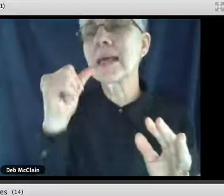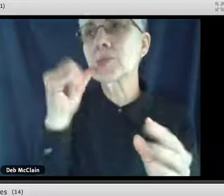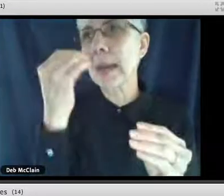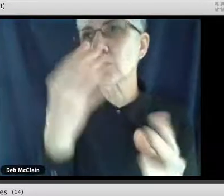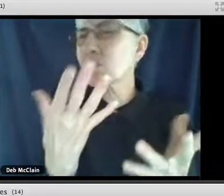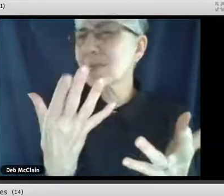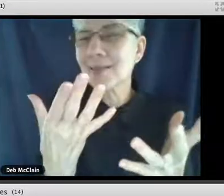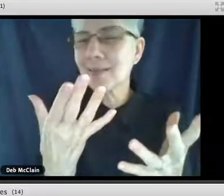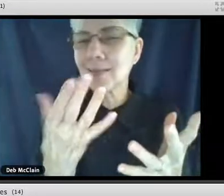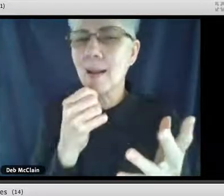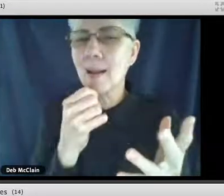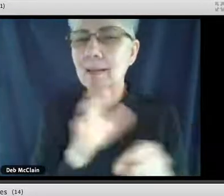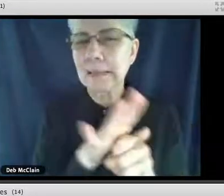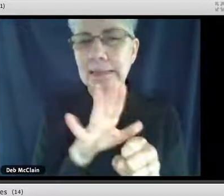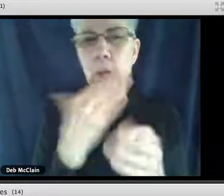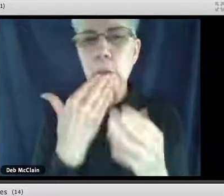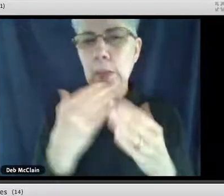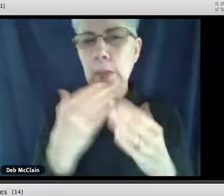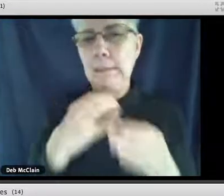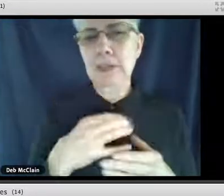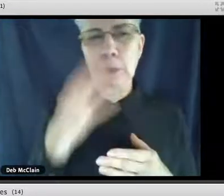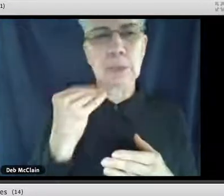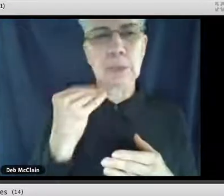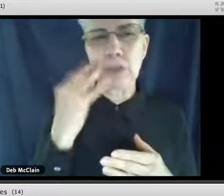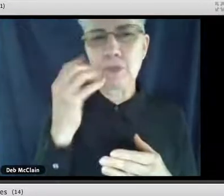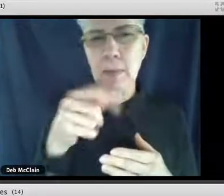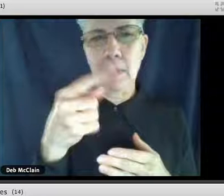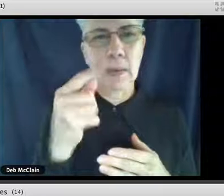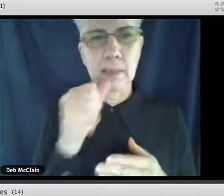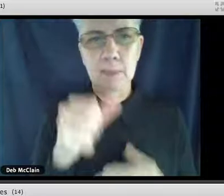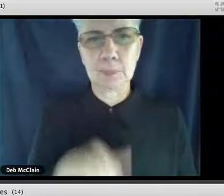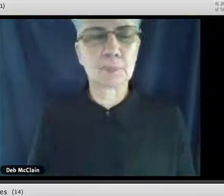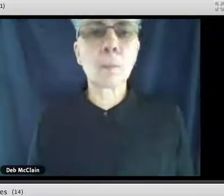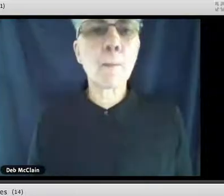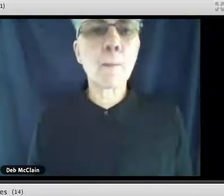That doesn't create a good customer experience for anybody.